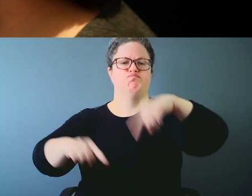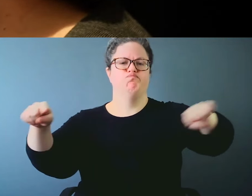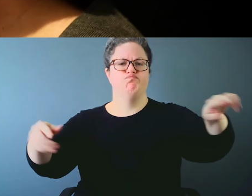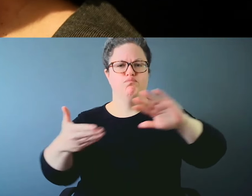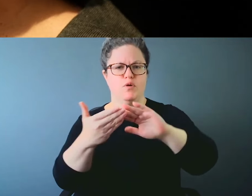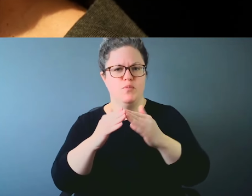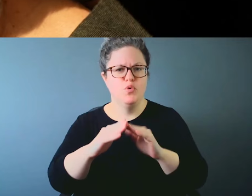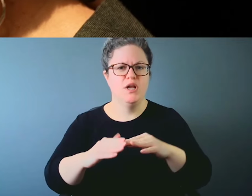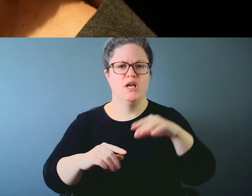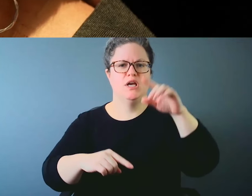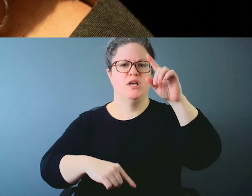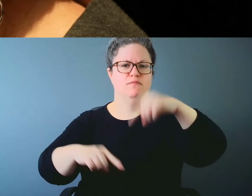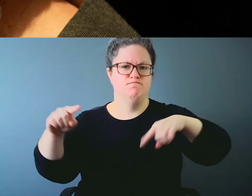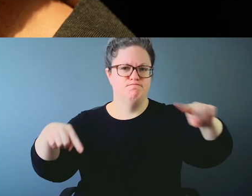in a variety of different ways.